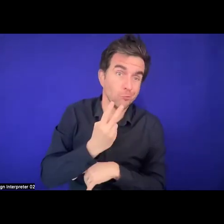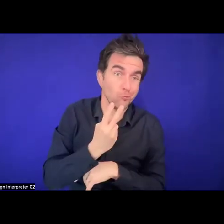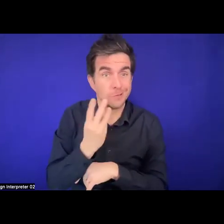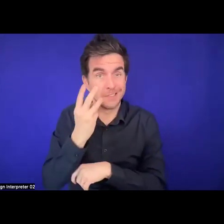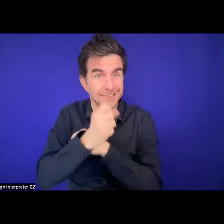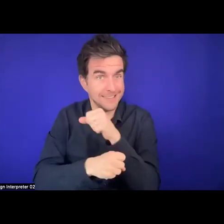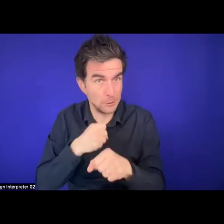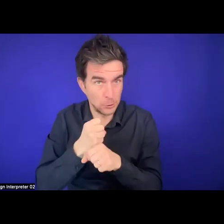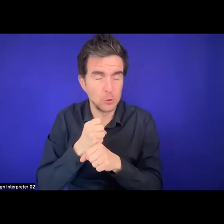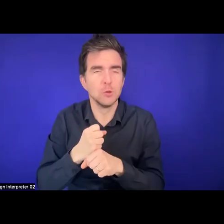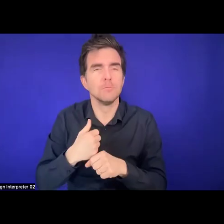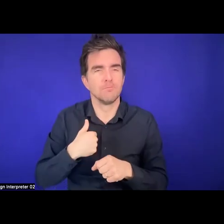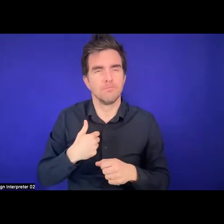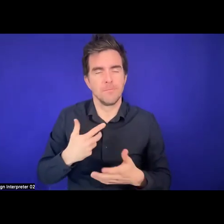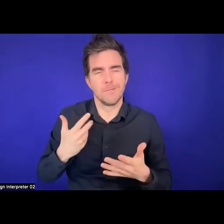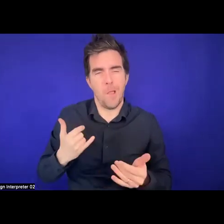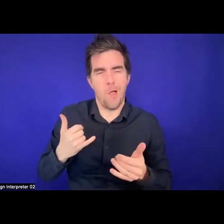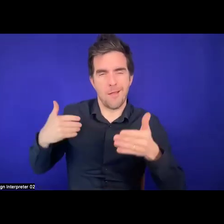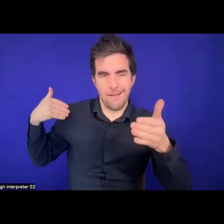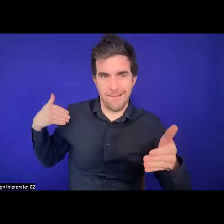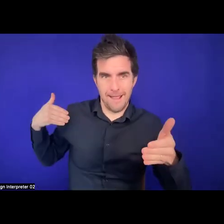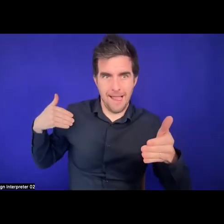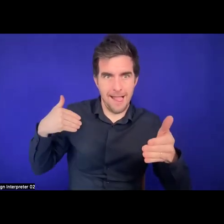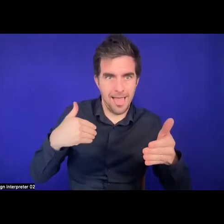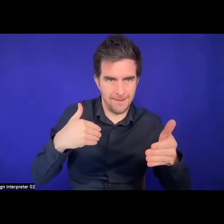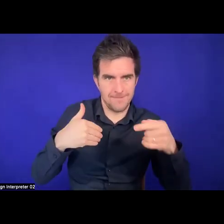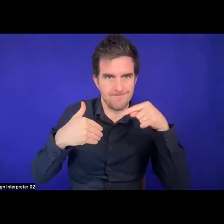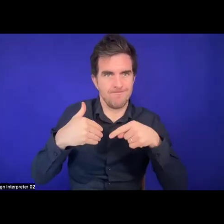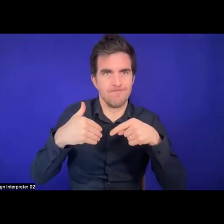mid-term review of how our advocacy road map for climate has been implemented so far